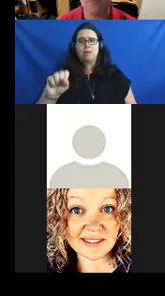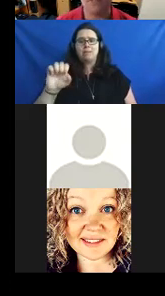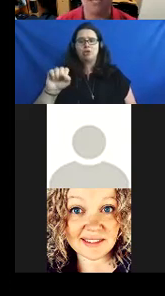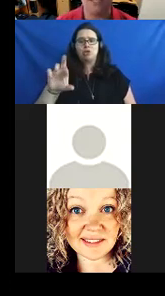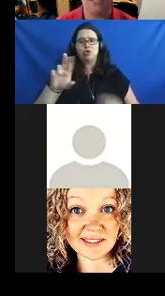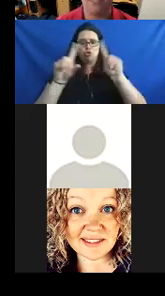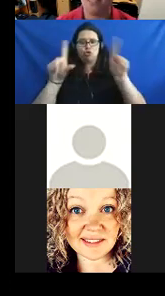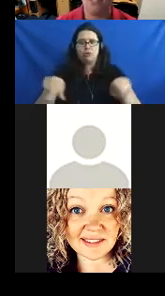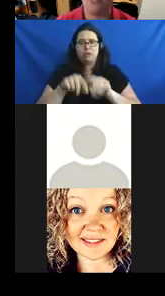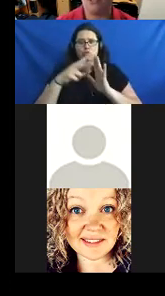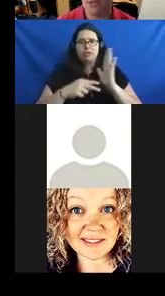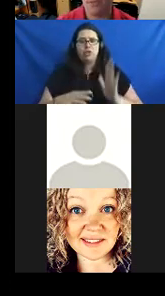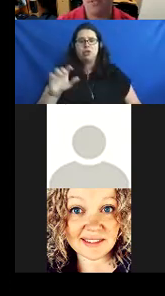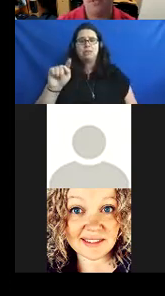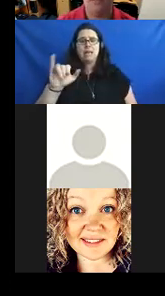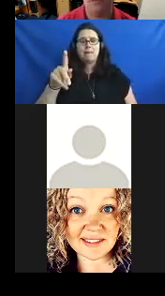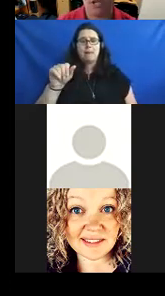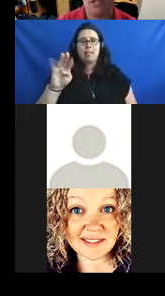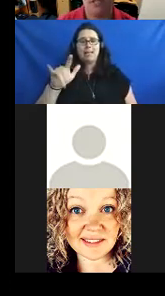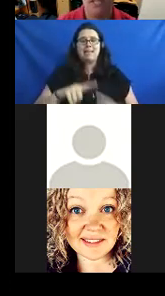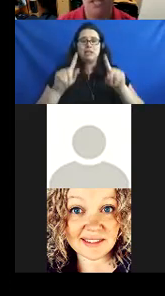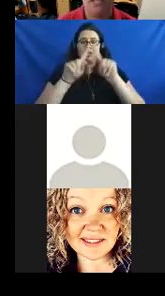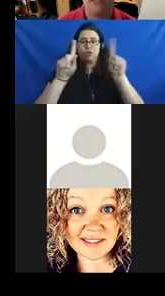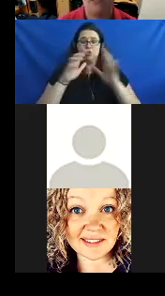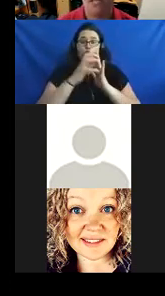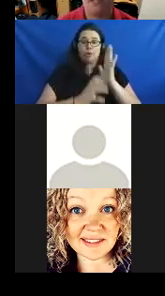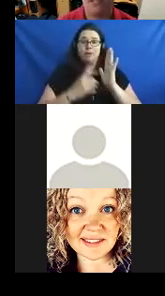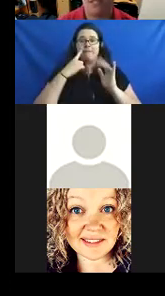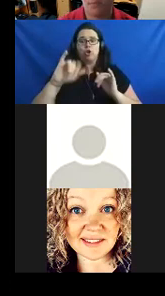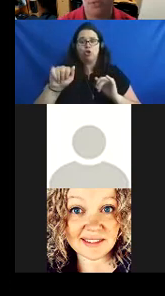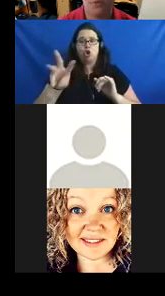THAT IS FROM YES ACCESSIBLE.